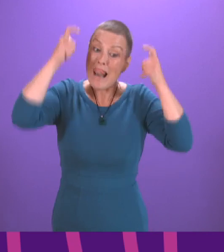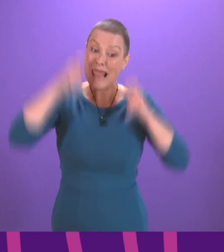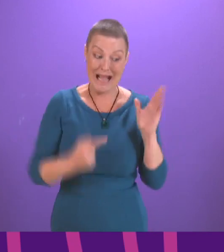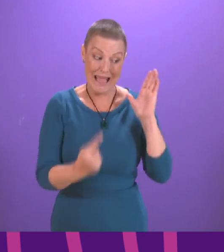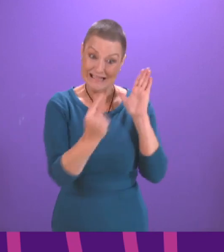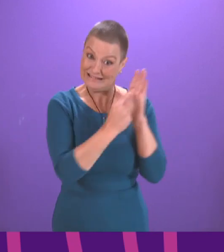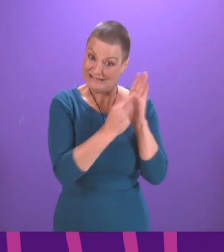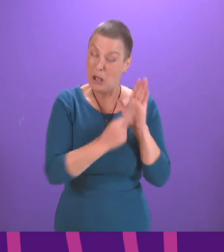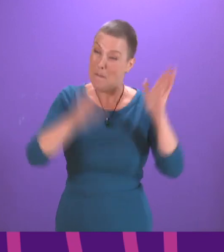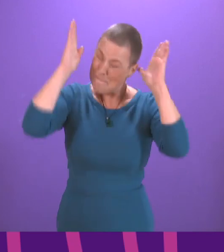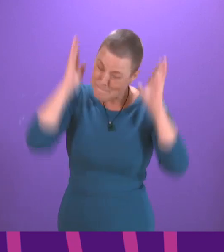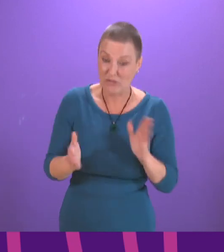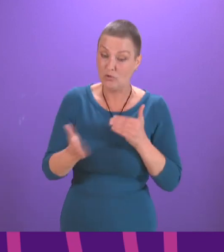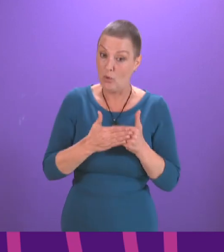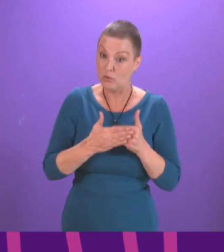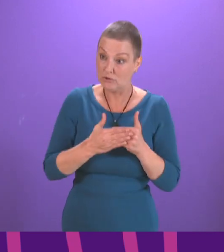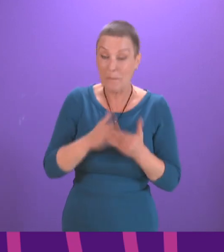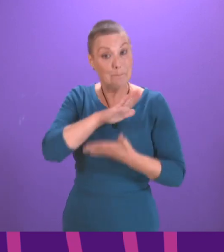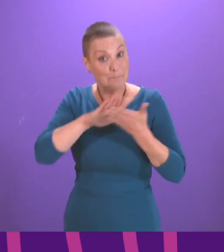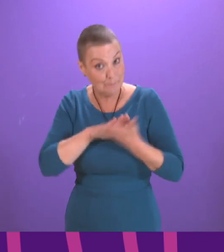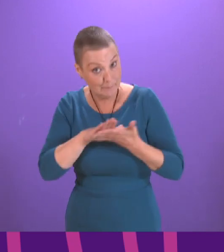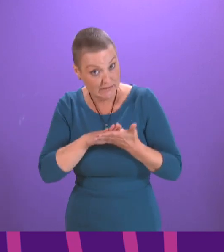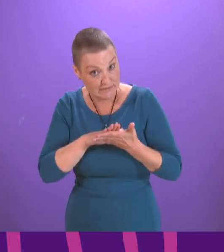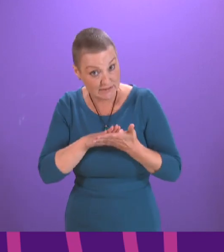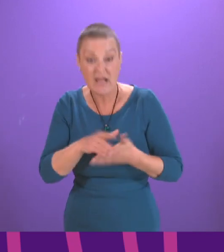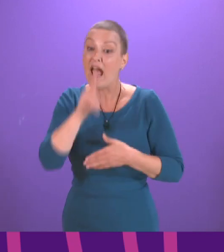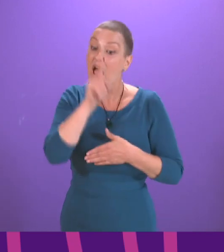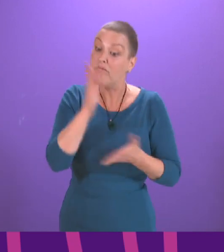will they be treated in exactly the same way, in terms of the level of financial support